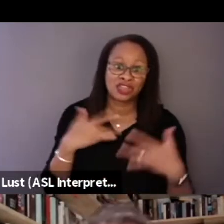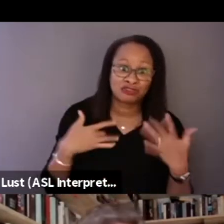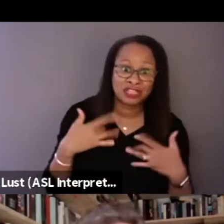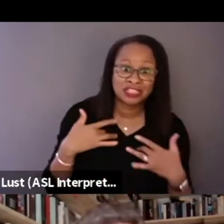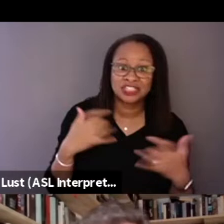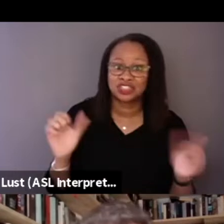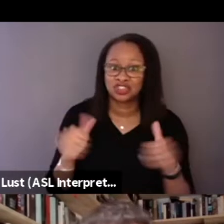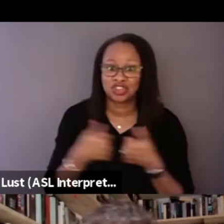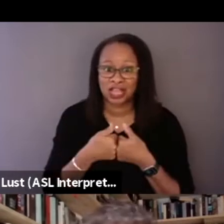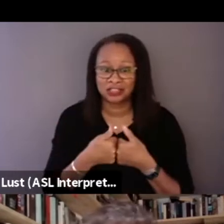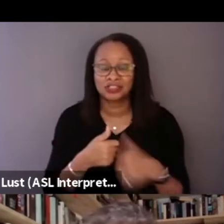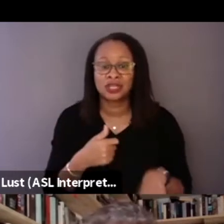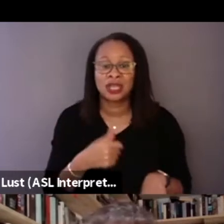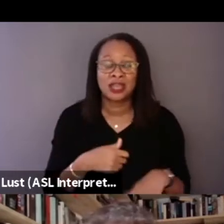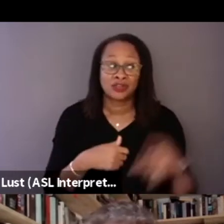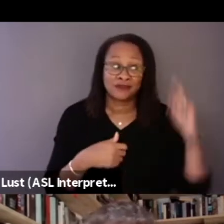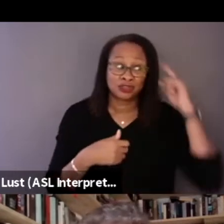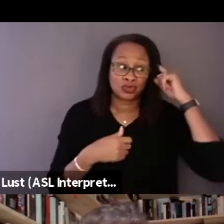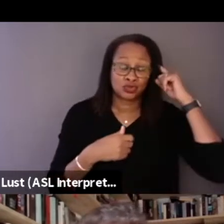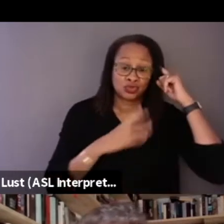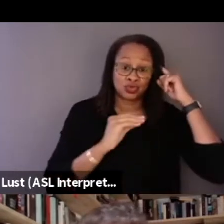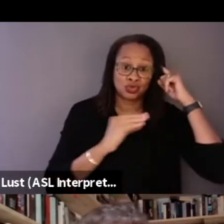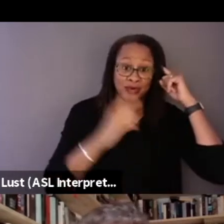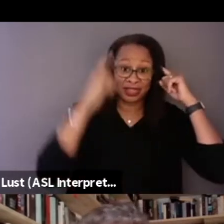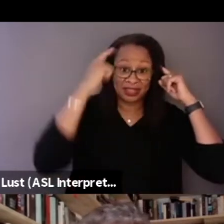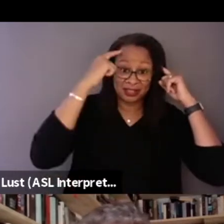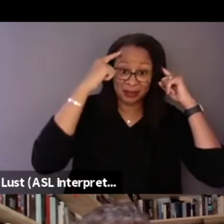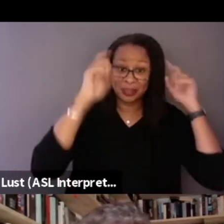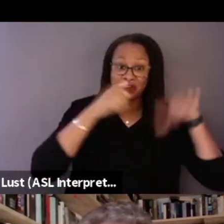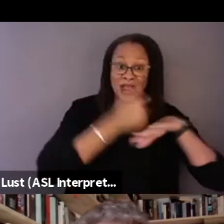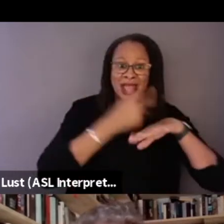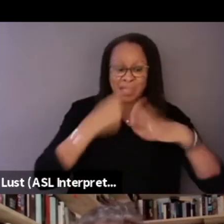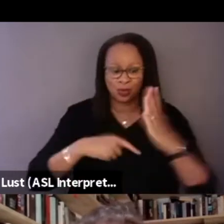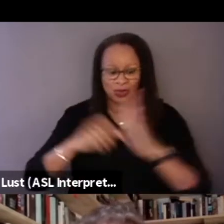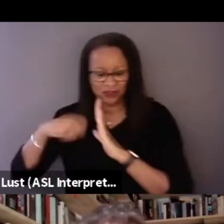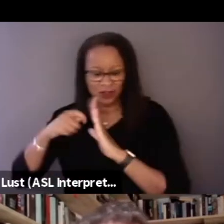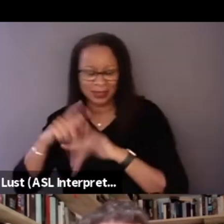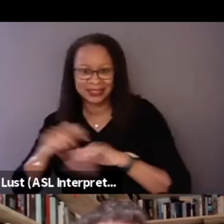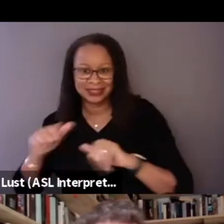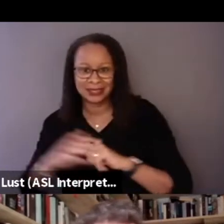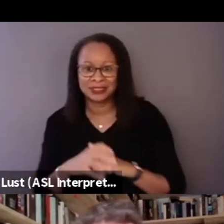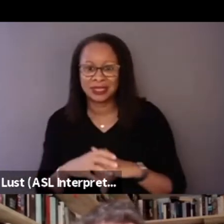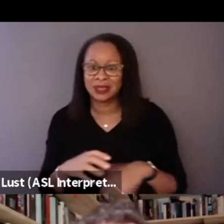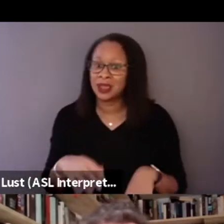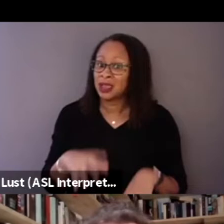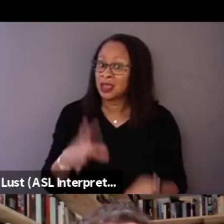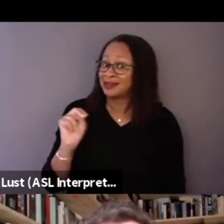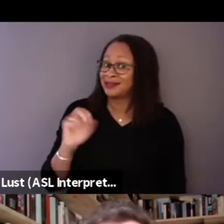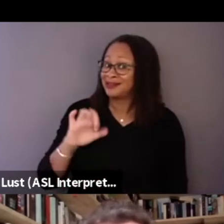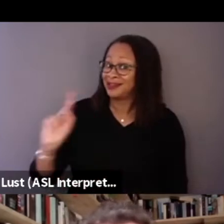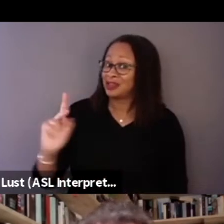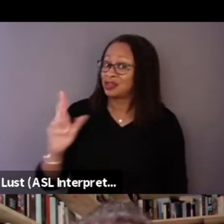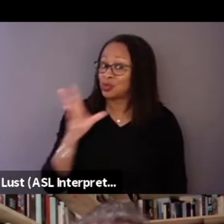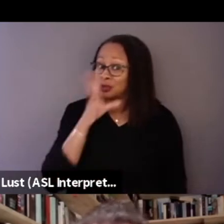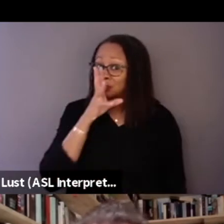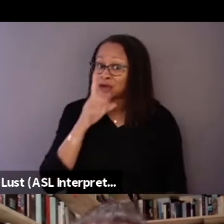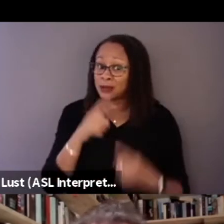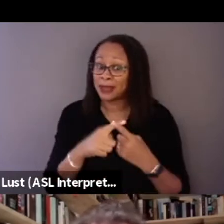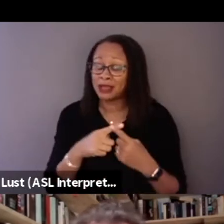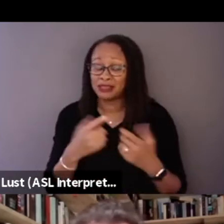and what you are filming. Nick, do you wanna talk about those obstacles that ended up being like maybe happy accidents or something,